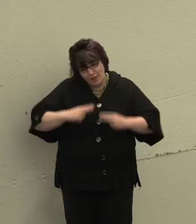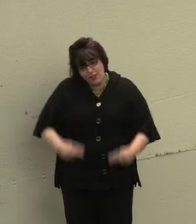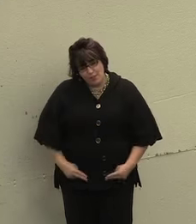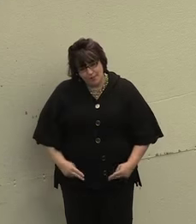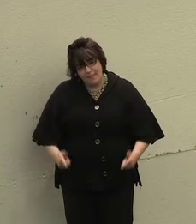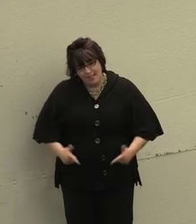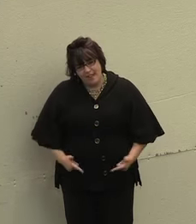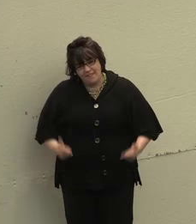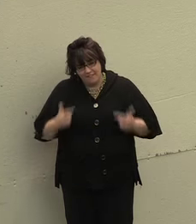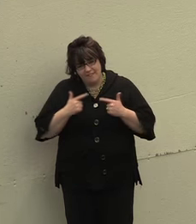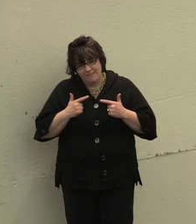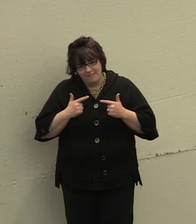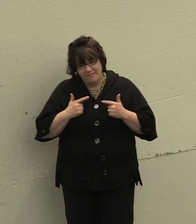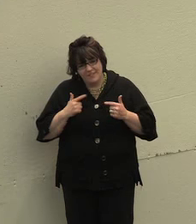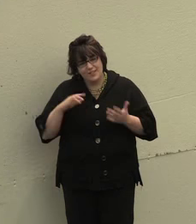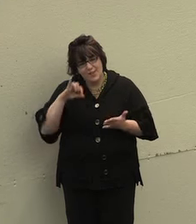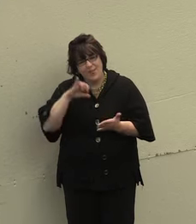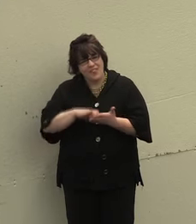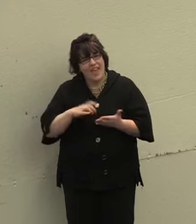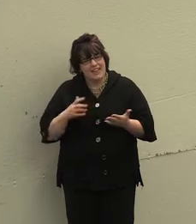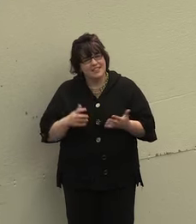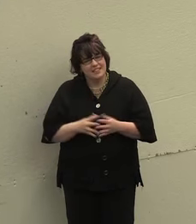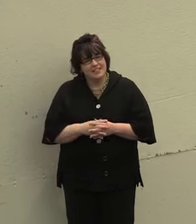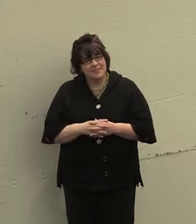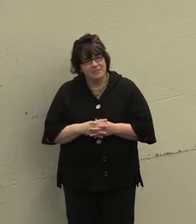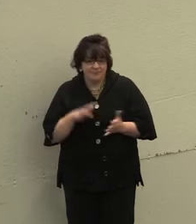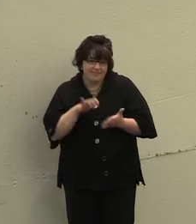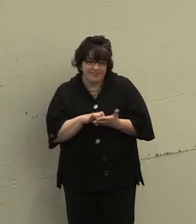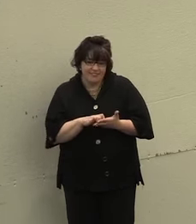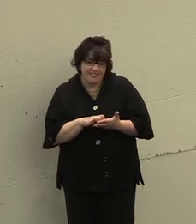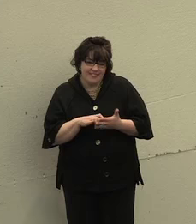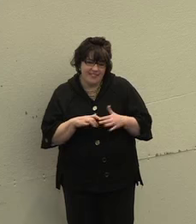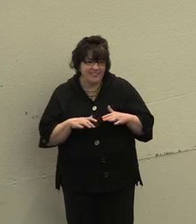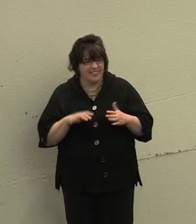So that is the basic attitude.